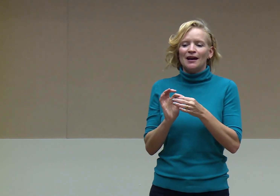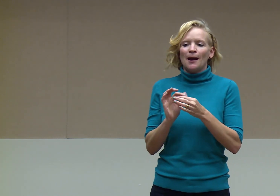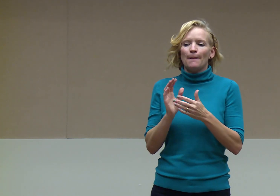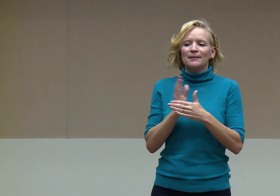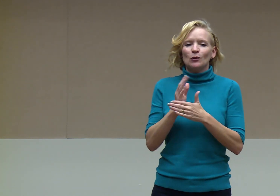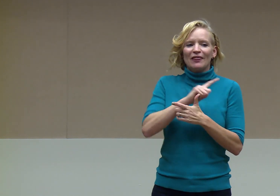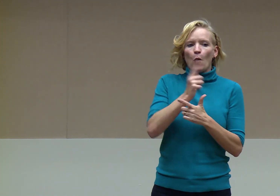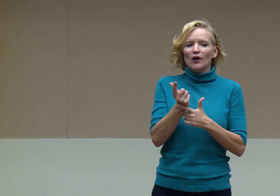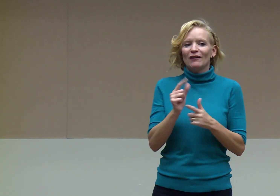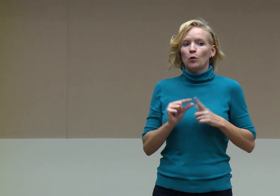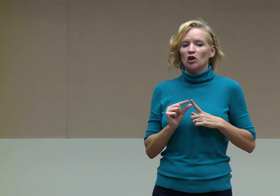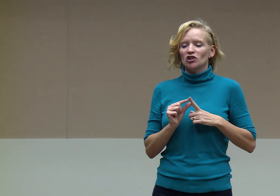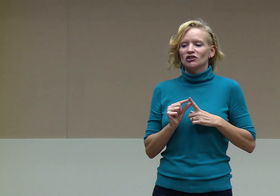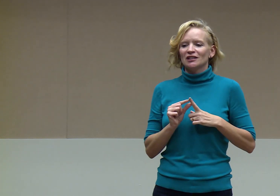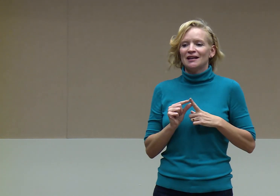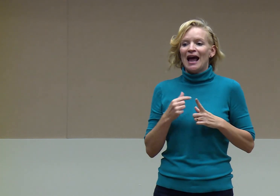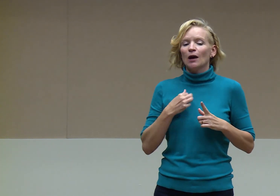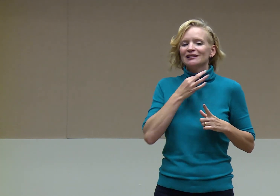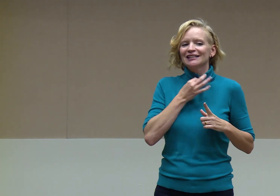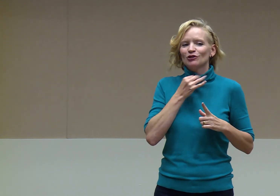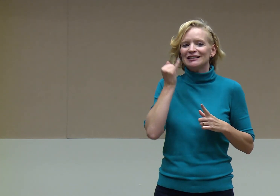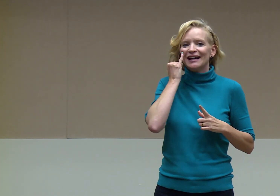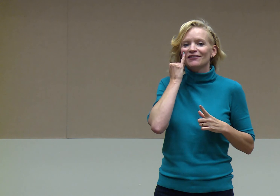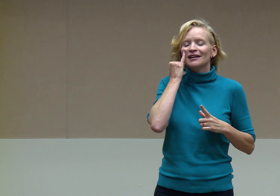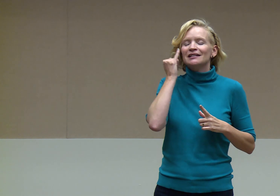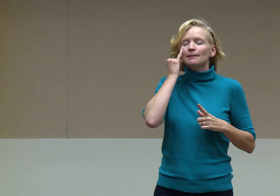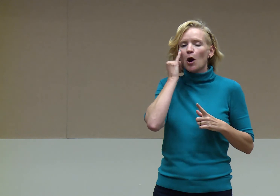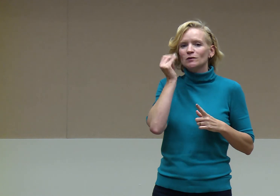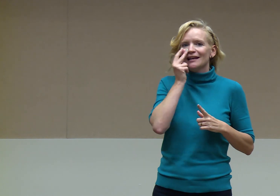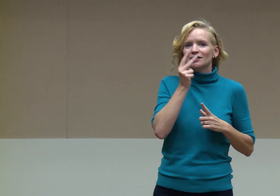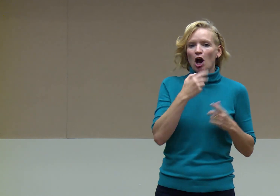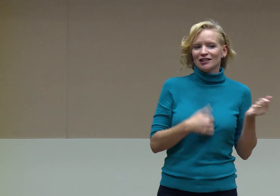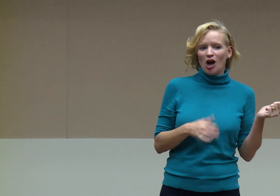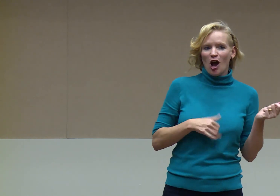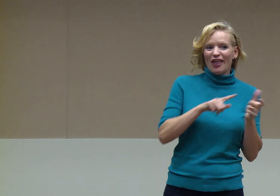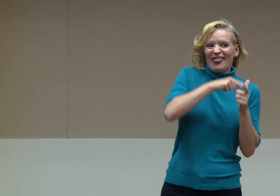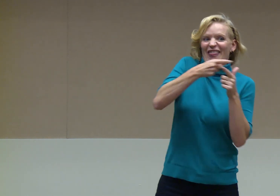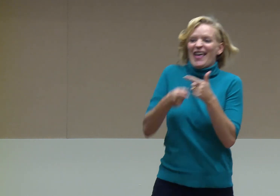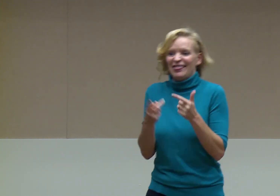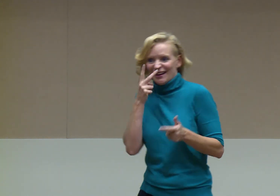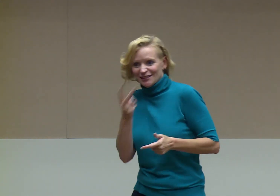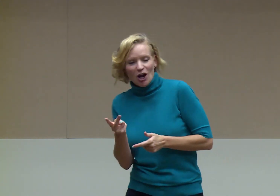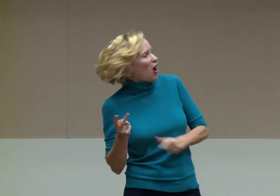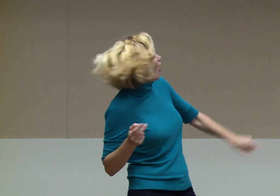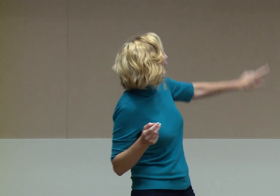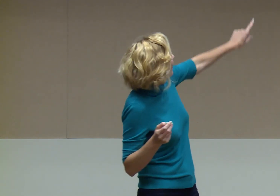we were manipulating the relationship between the order of the words.